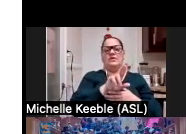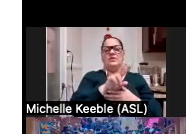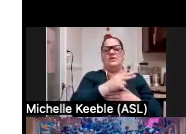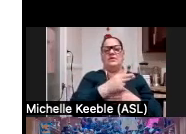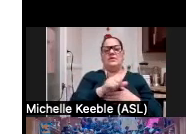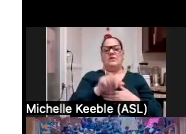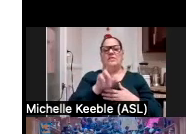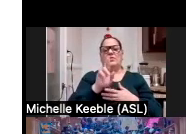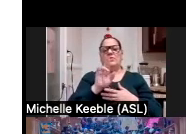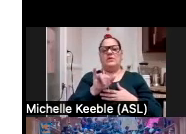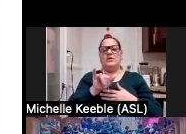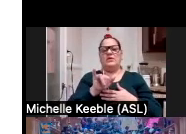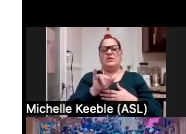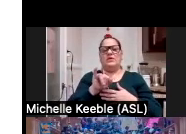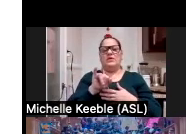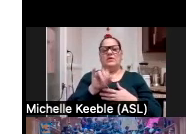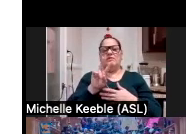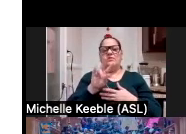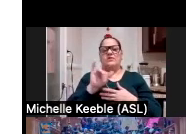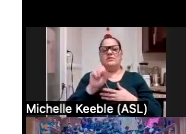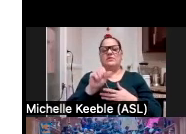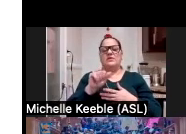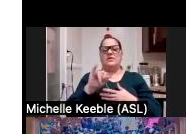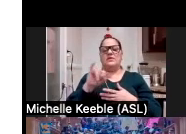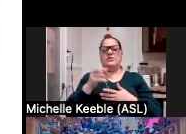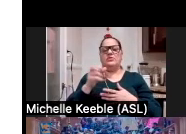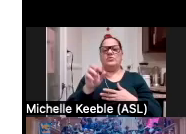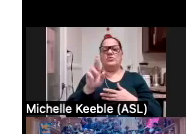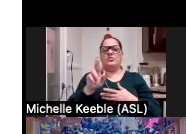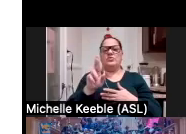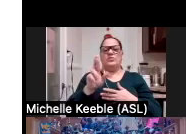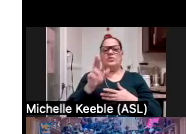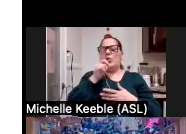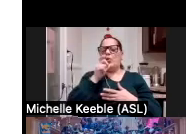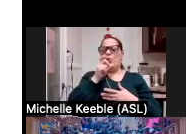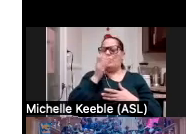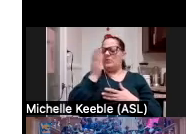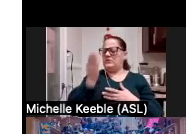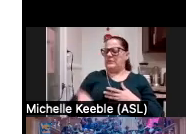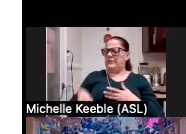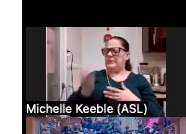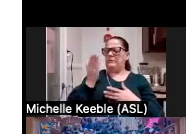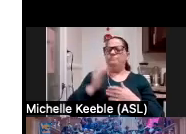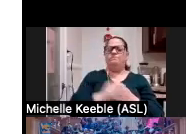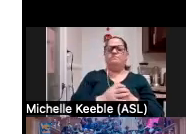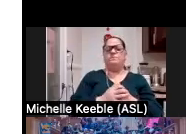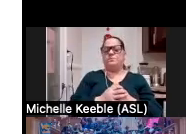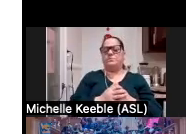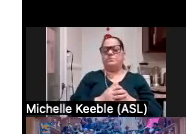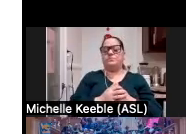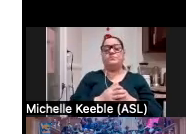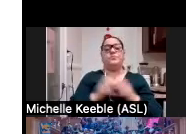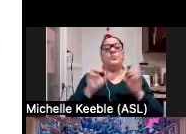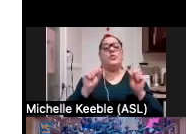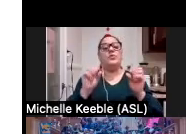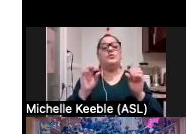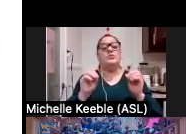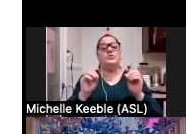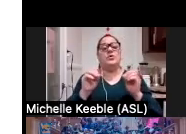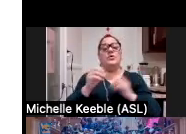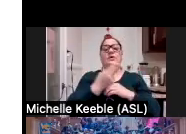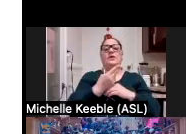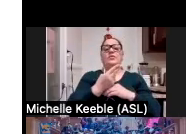[CHRIS] Thank you, Natalie. Um so who was Dr. Henry Viscardi Jr. Um so Hank Viscardi was